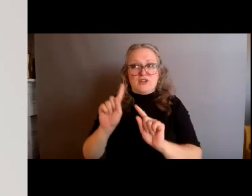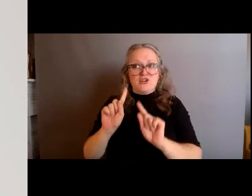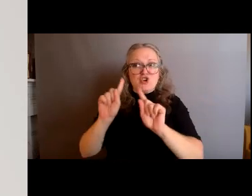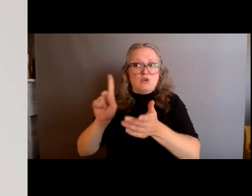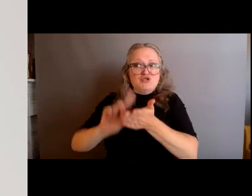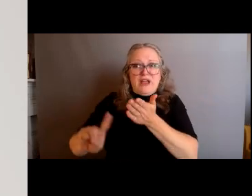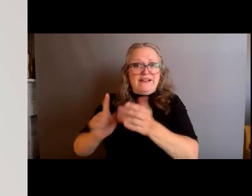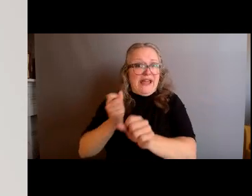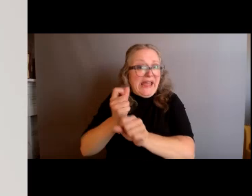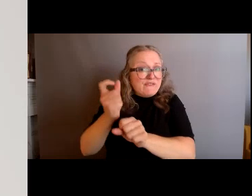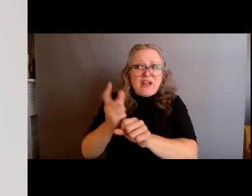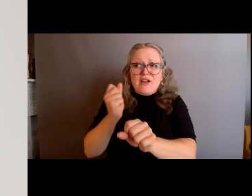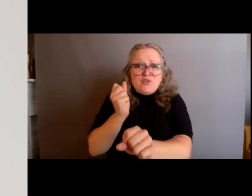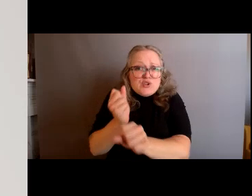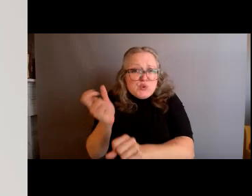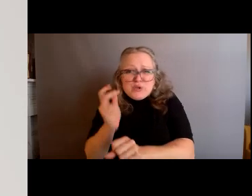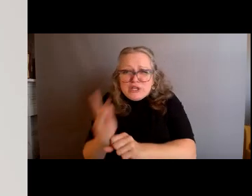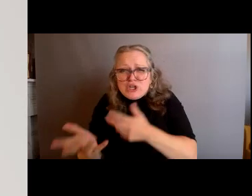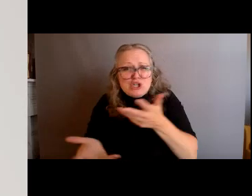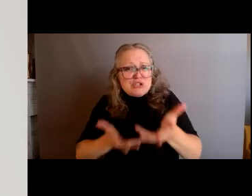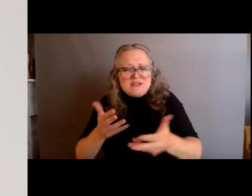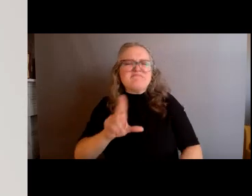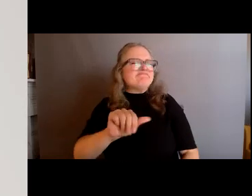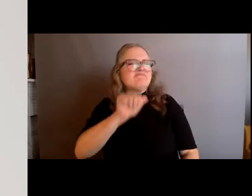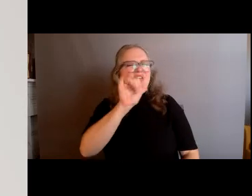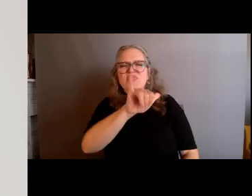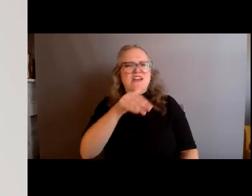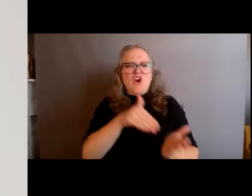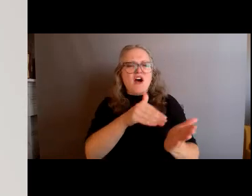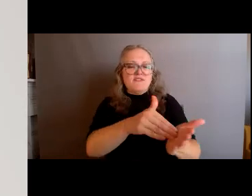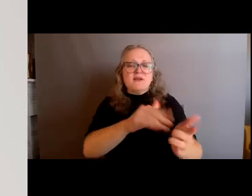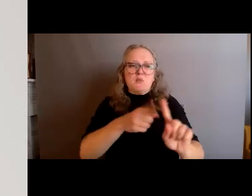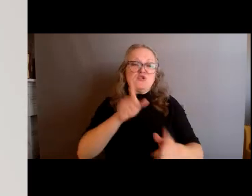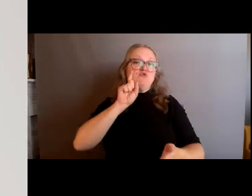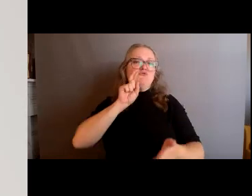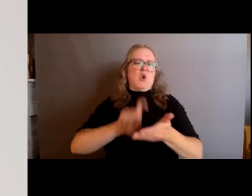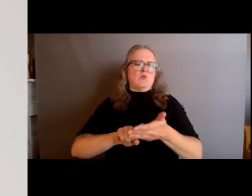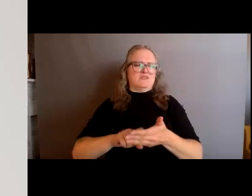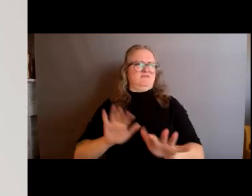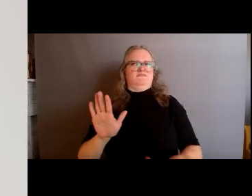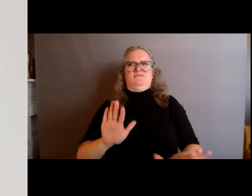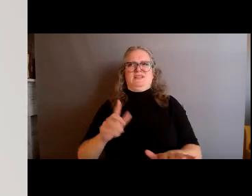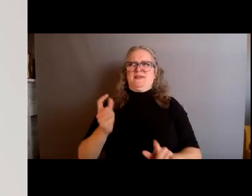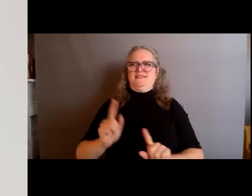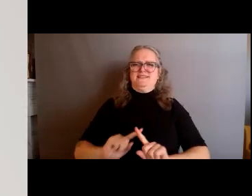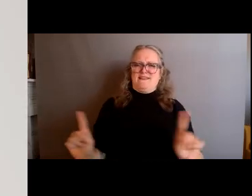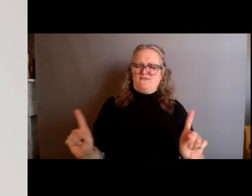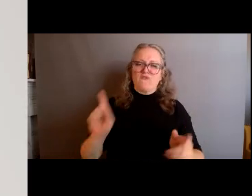No, no, no. It doesn't need to be that often, but it does need to be when they notice any type of changes. When they notice they just start having a little